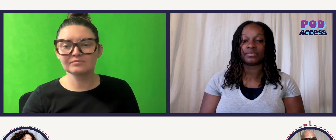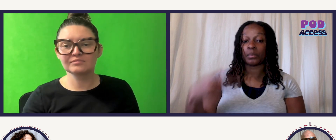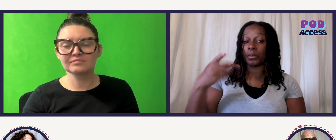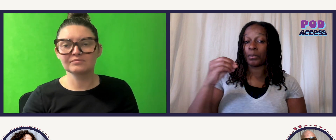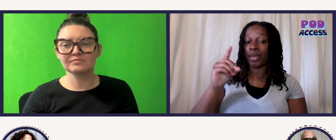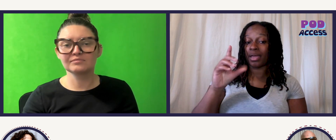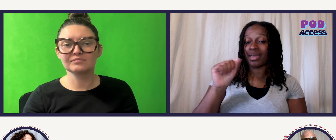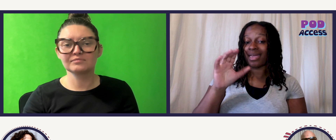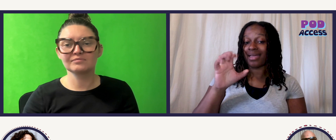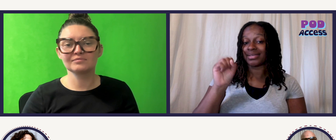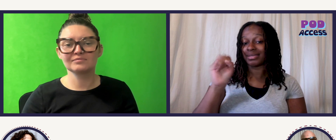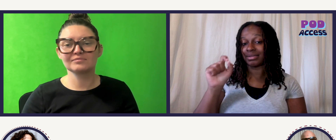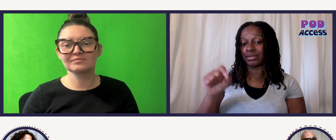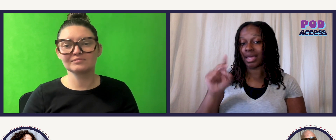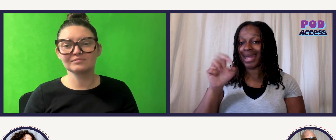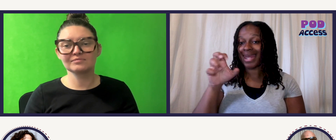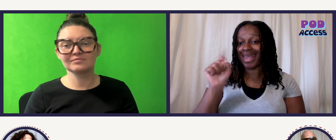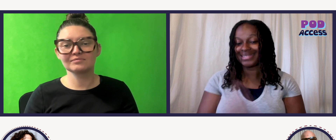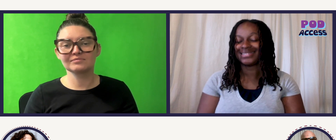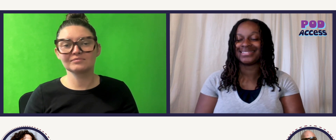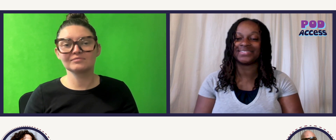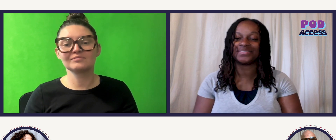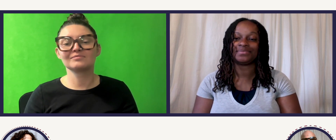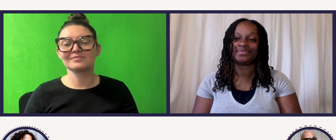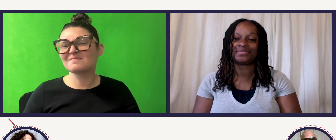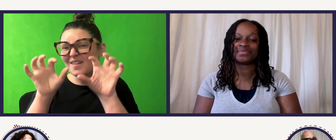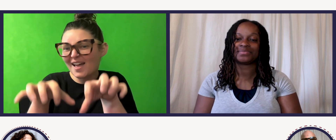PODAccess.net. CHERYL: Meow.